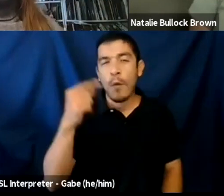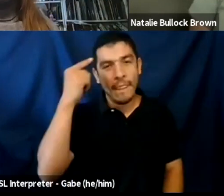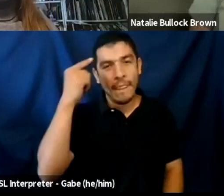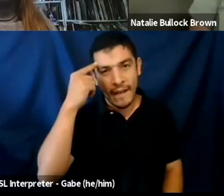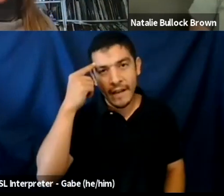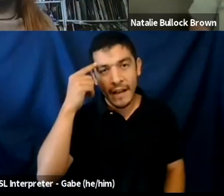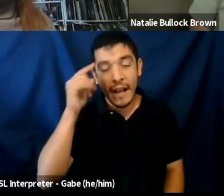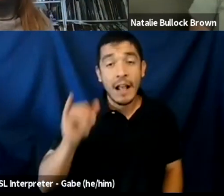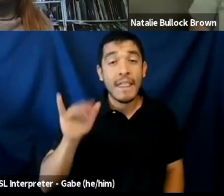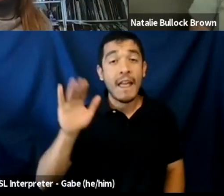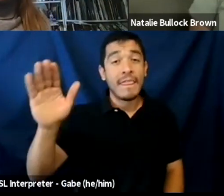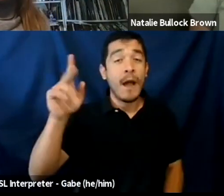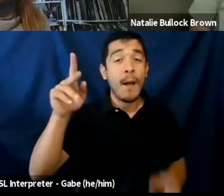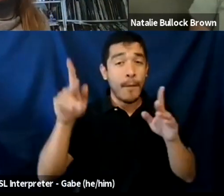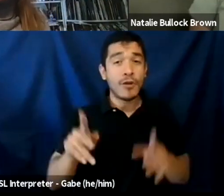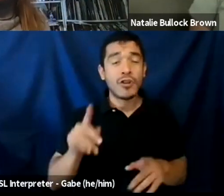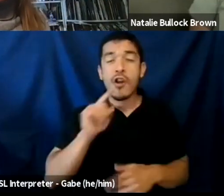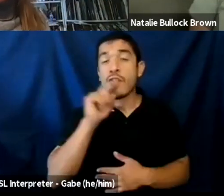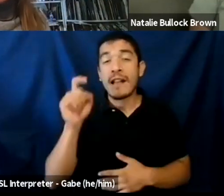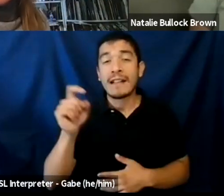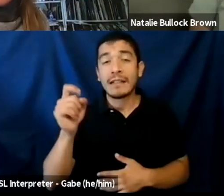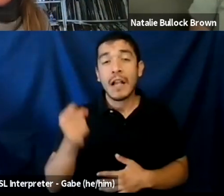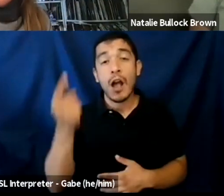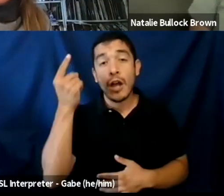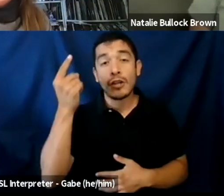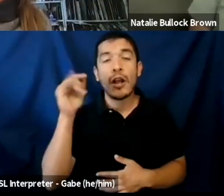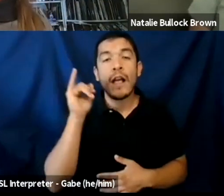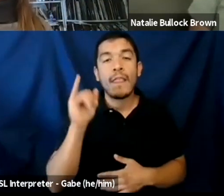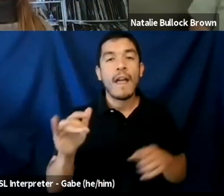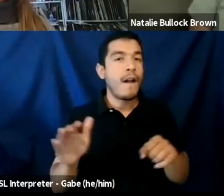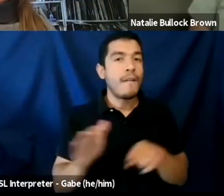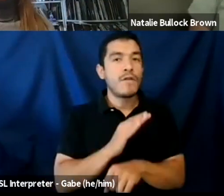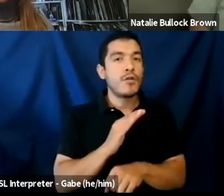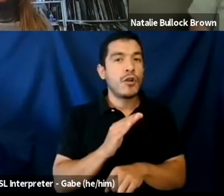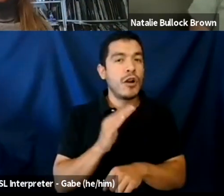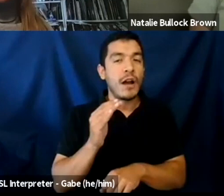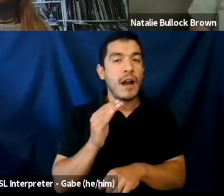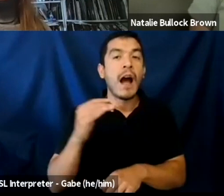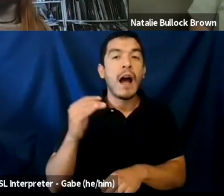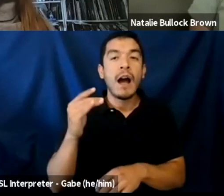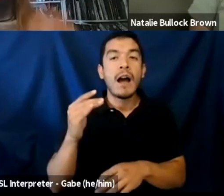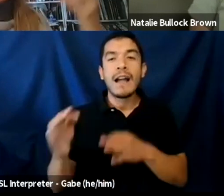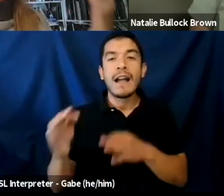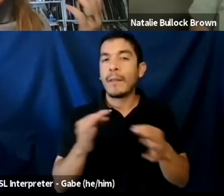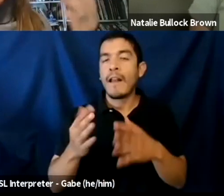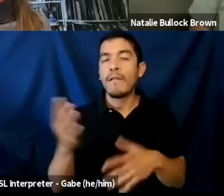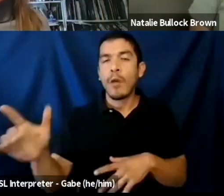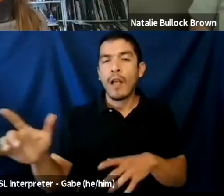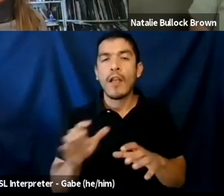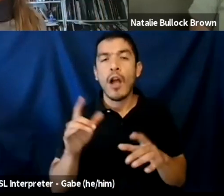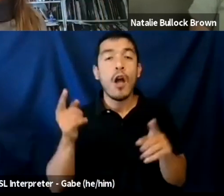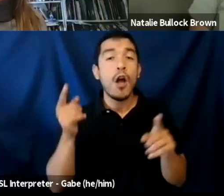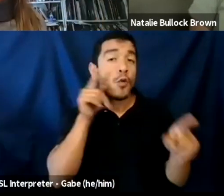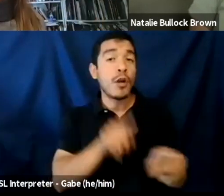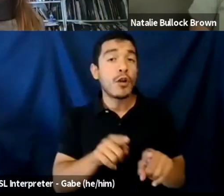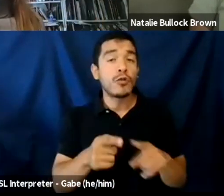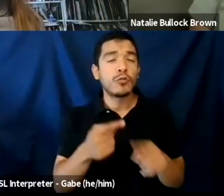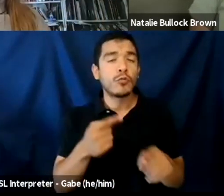that this child necessarily is understanding the full implications of what they're agreeing to, whether it's because of their age or some other reason,